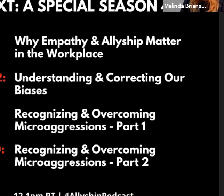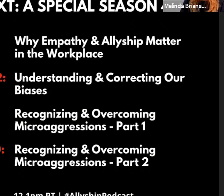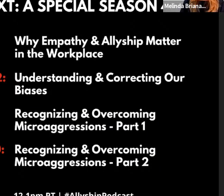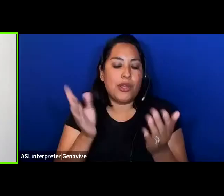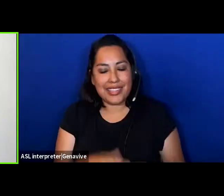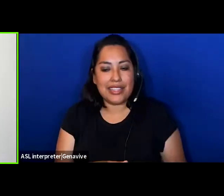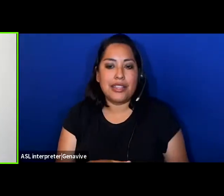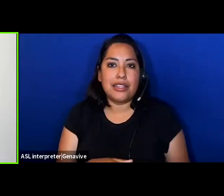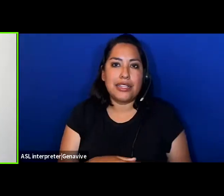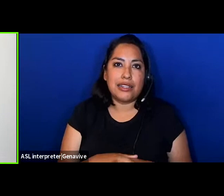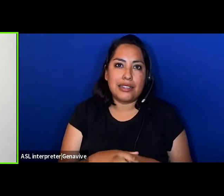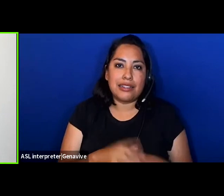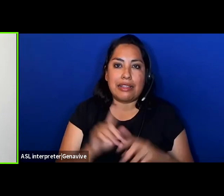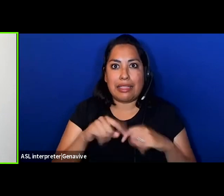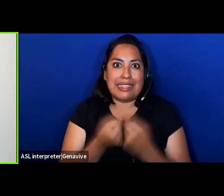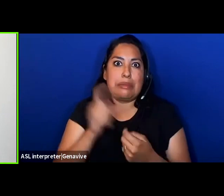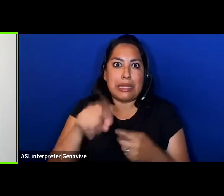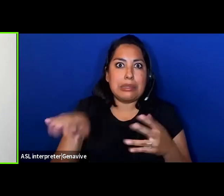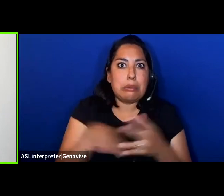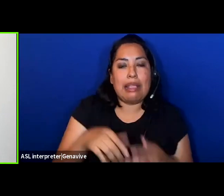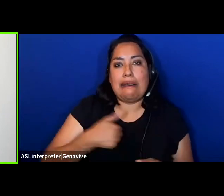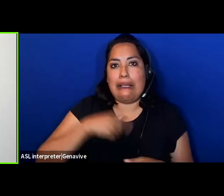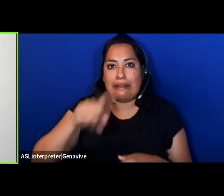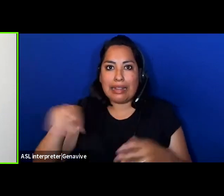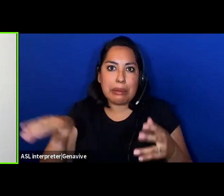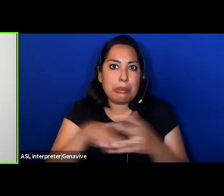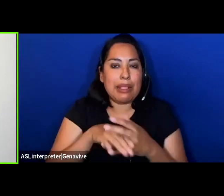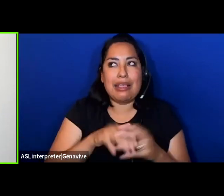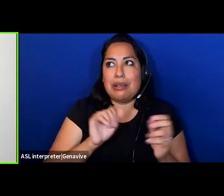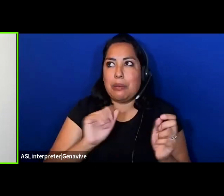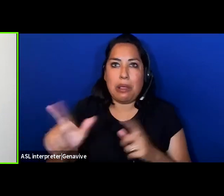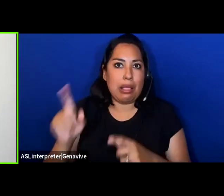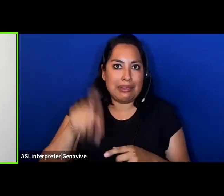team needs a break, I need a little bit of a break, we all do. So, we will take a little